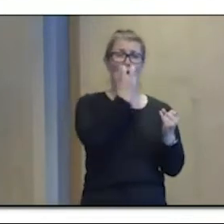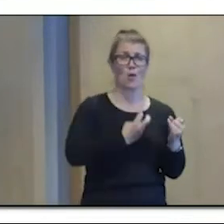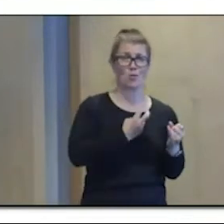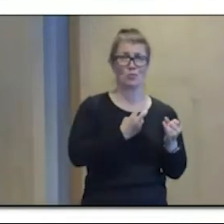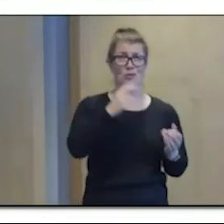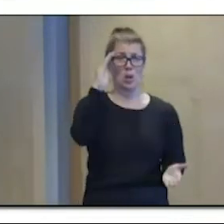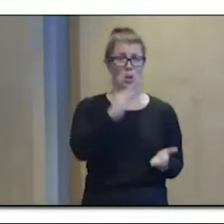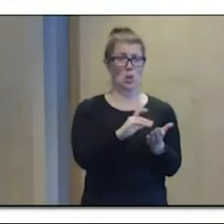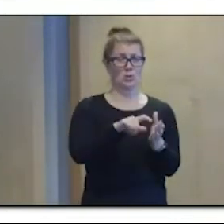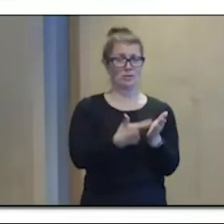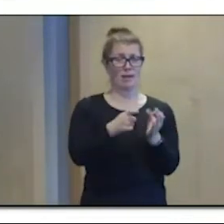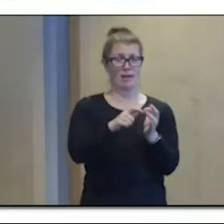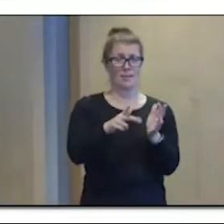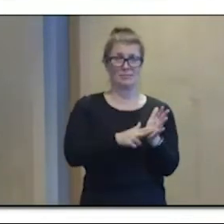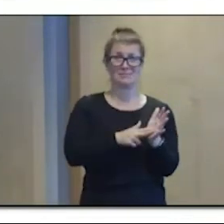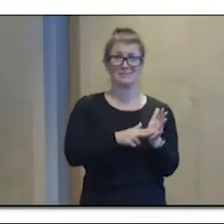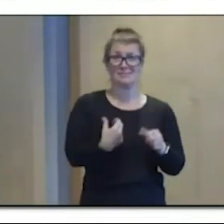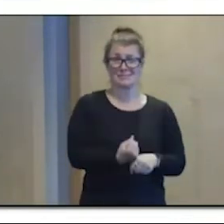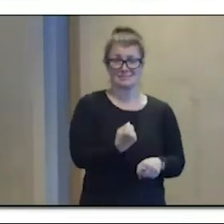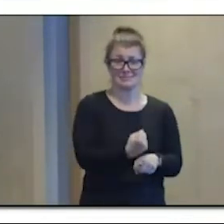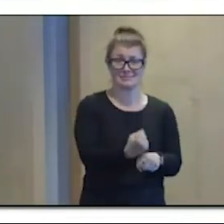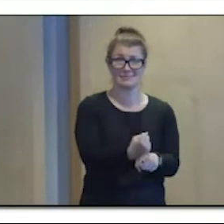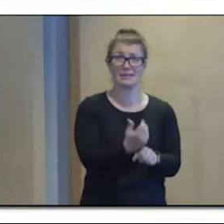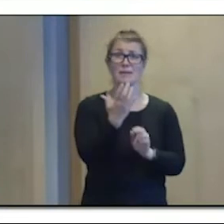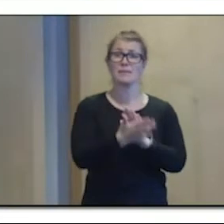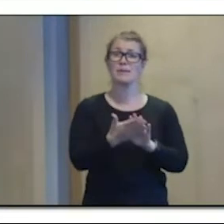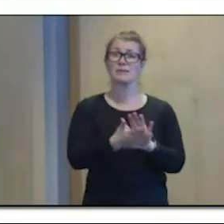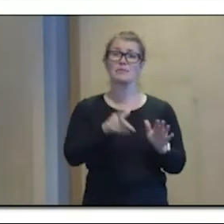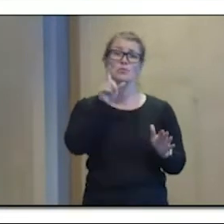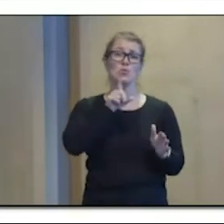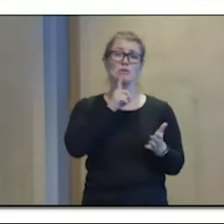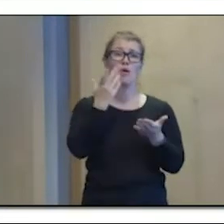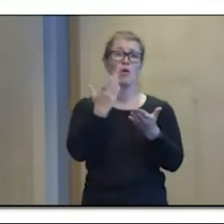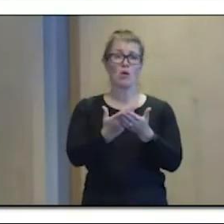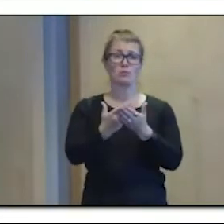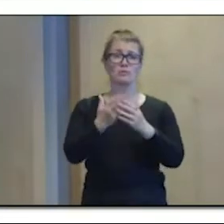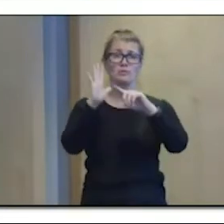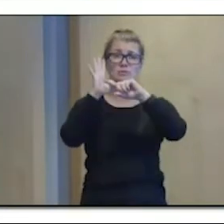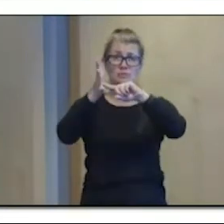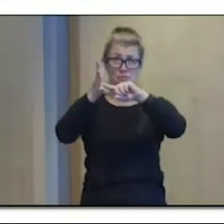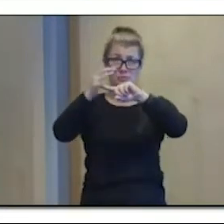long time and this is where you drop water onto a turbine which then spins a motor that makes your